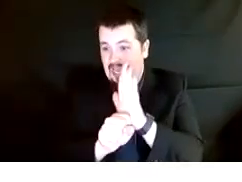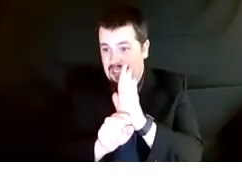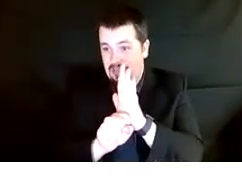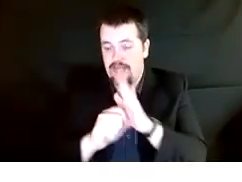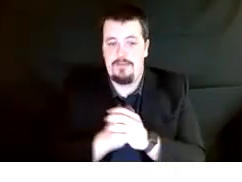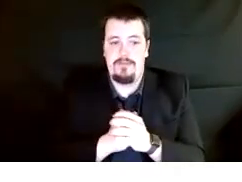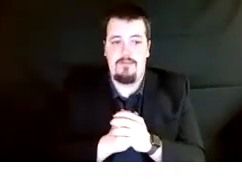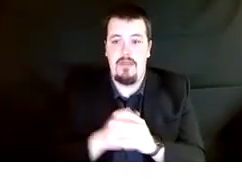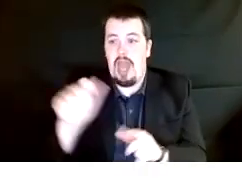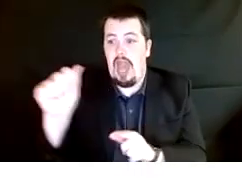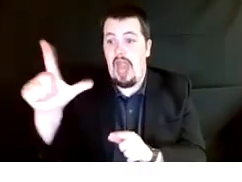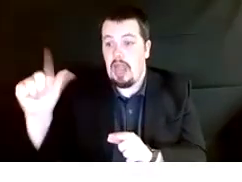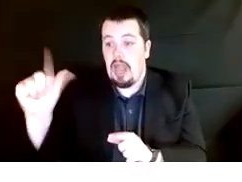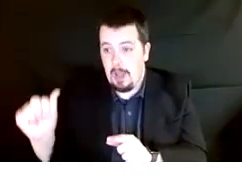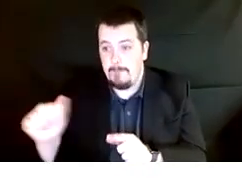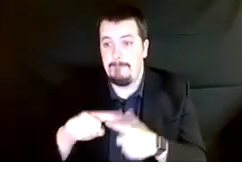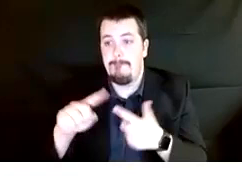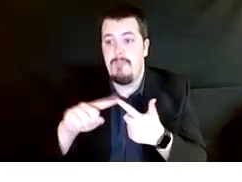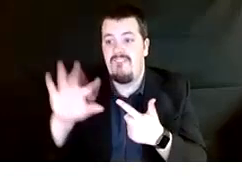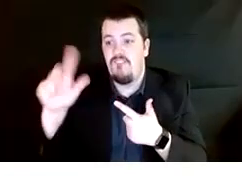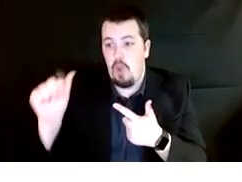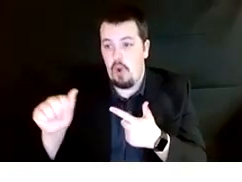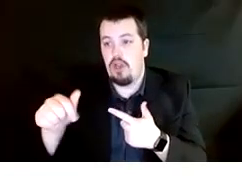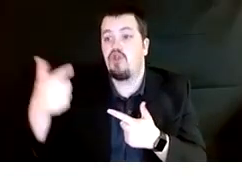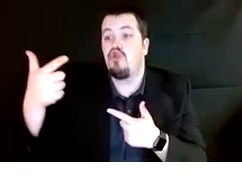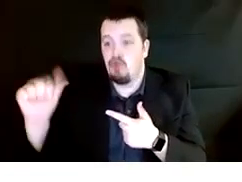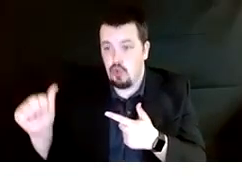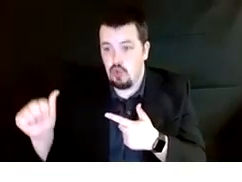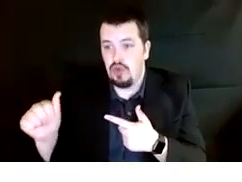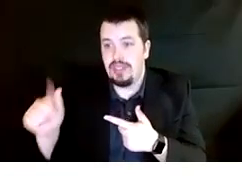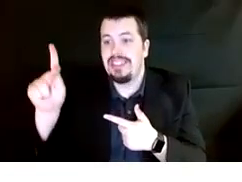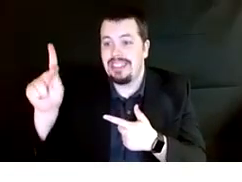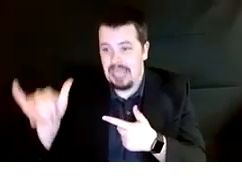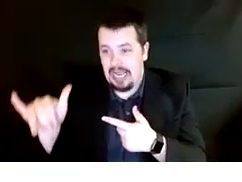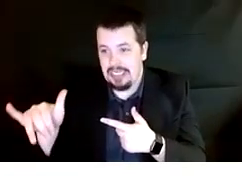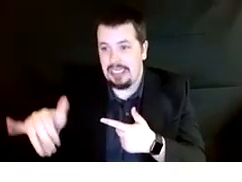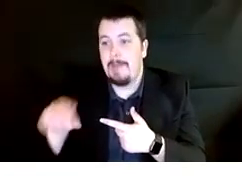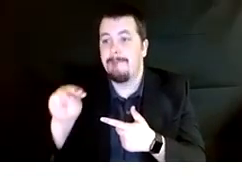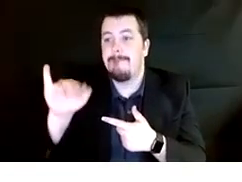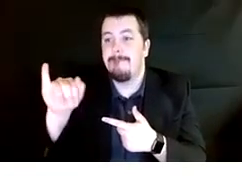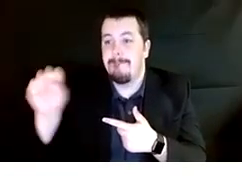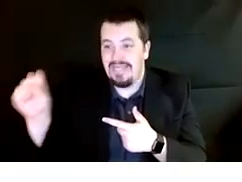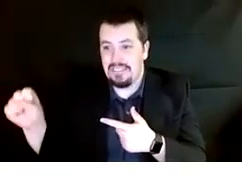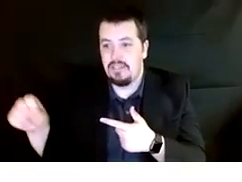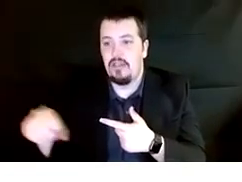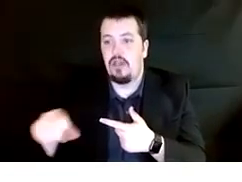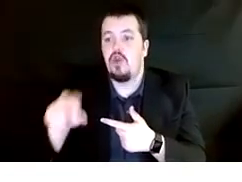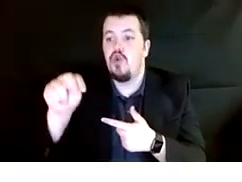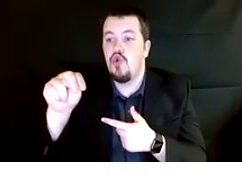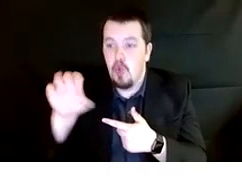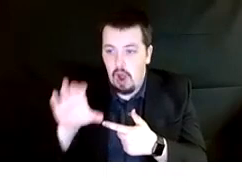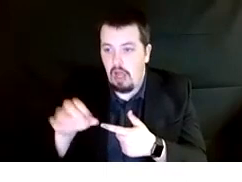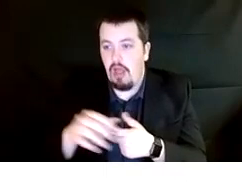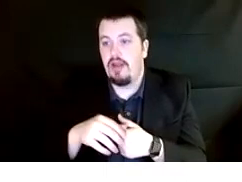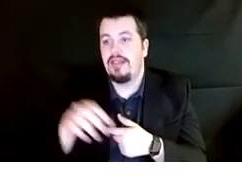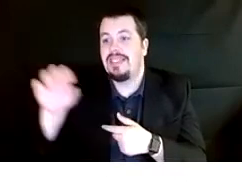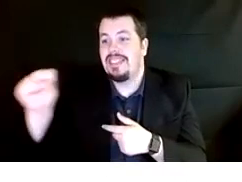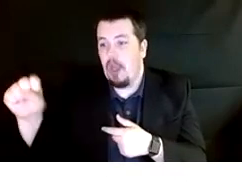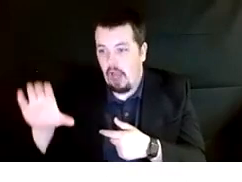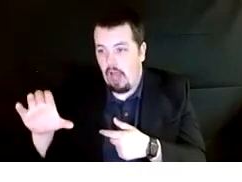Alabama, Florida, Georgia, Kentucky, Mississippi, North Carolina, South Carolina, and Tennessee